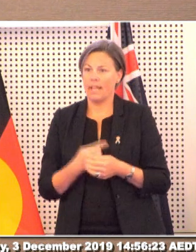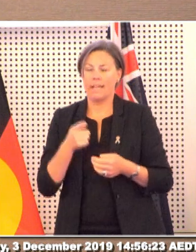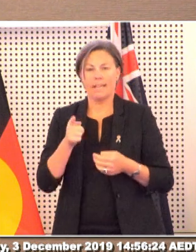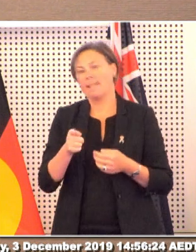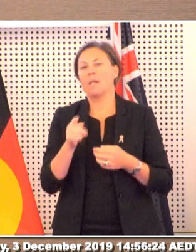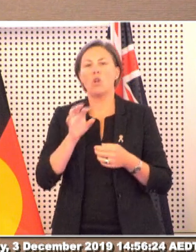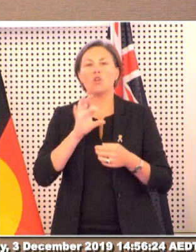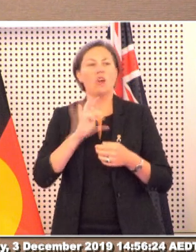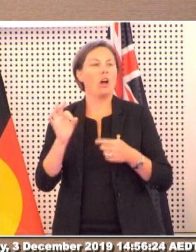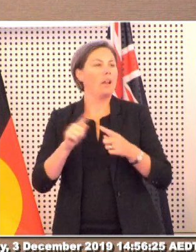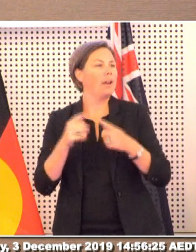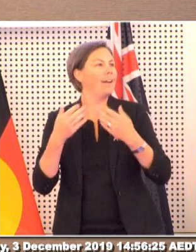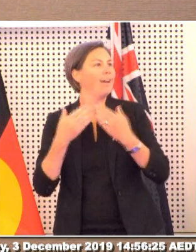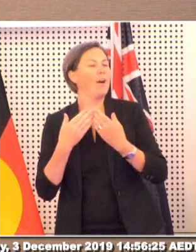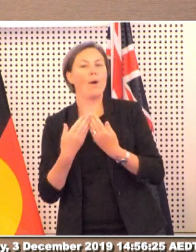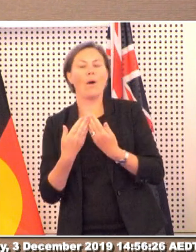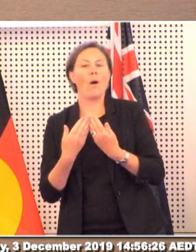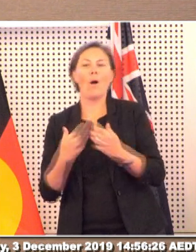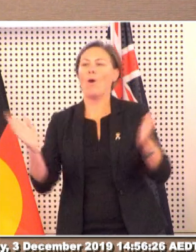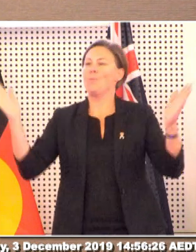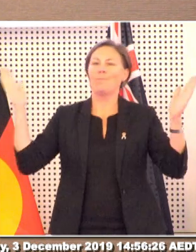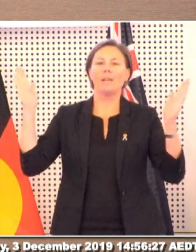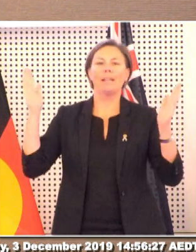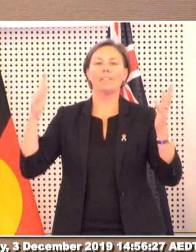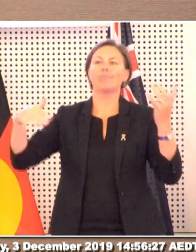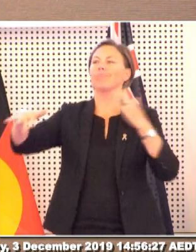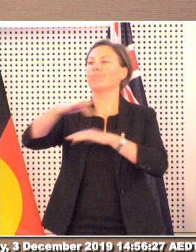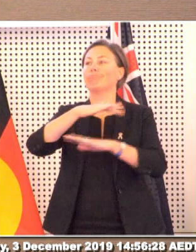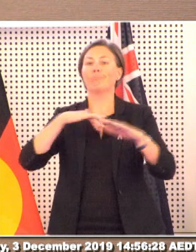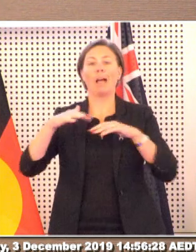So the only people that often enter into those environments – occasionally you might